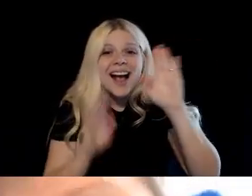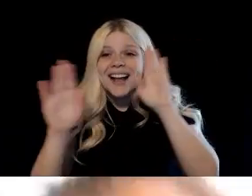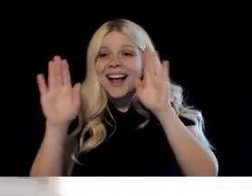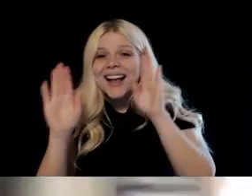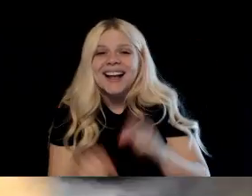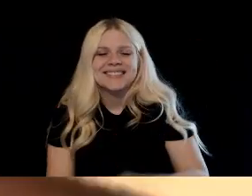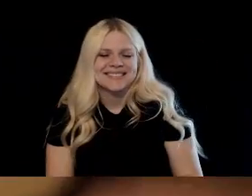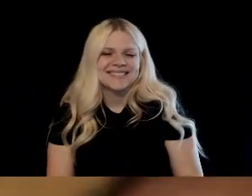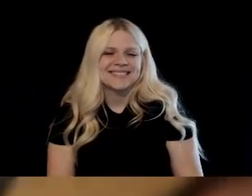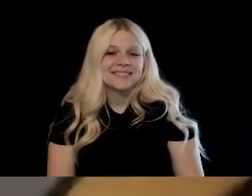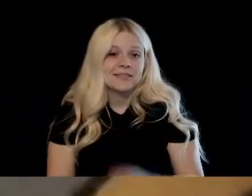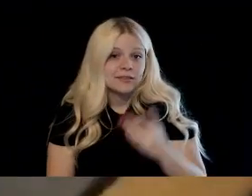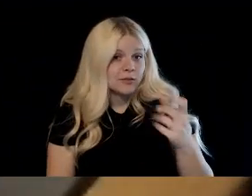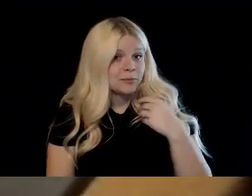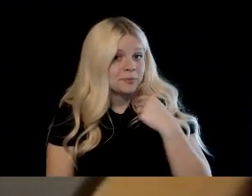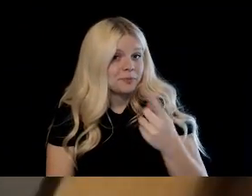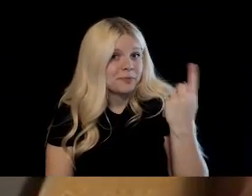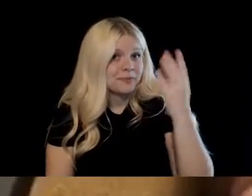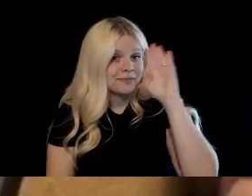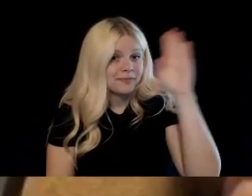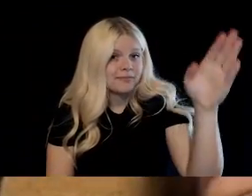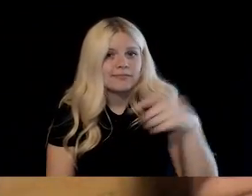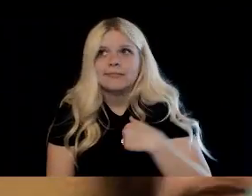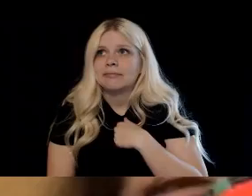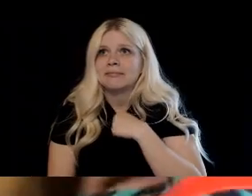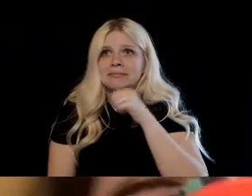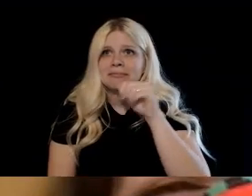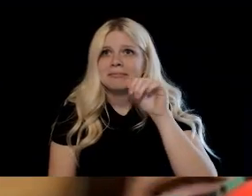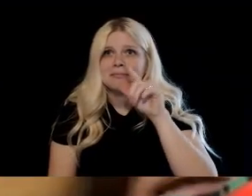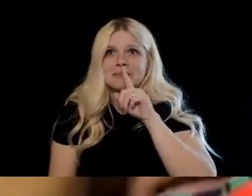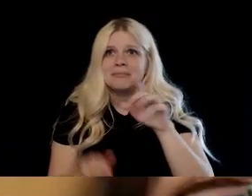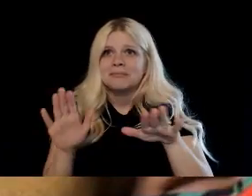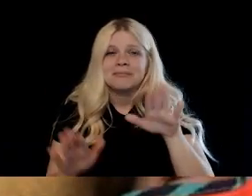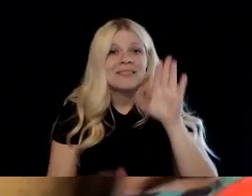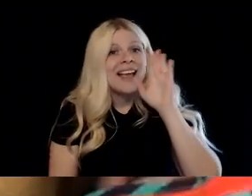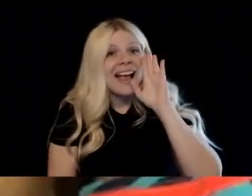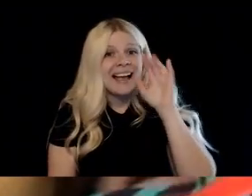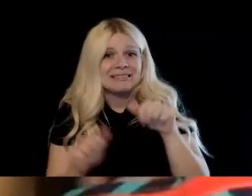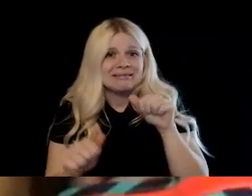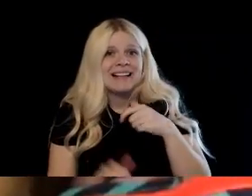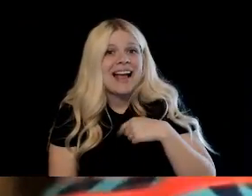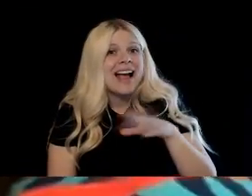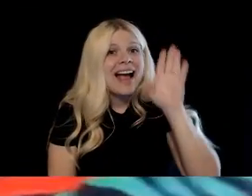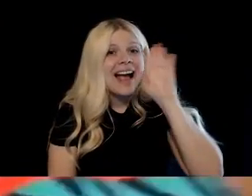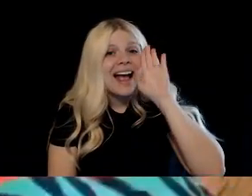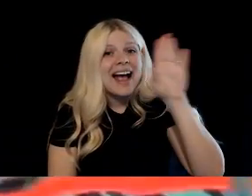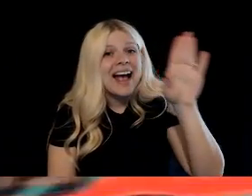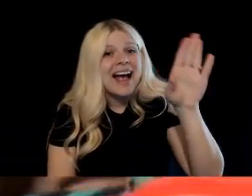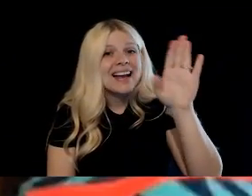Erica: Do you have a shout-out you wanna give? Michelle: I'm not sure if he's on, but Hi Jeff!-if he's watching. Or Mom.